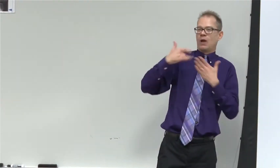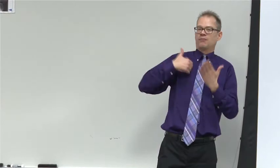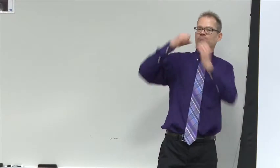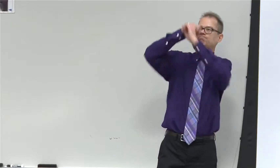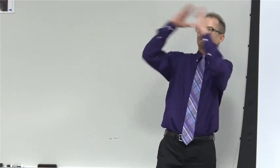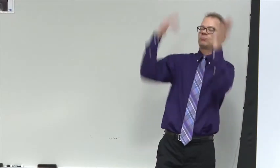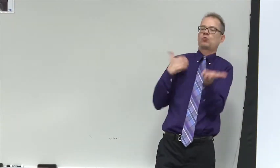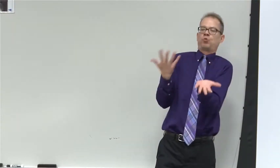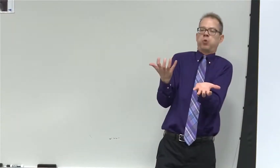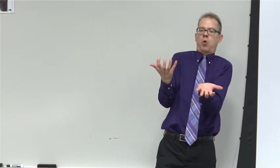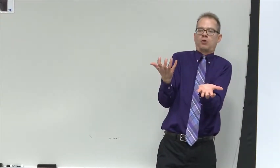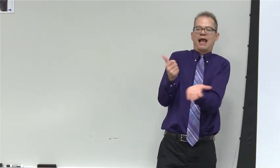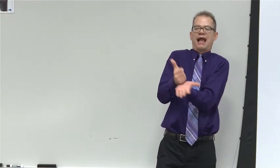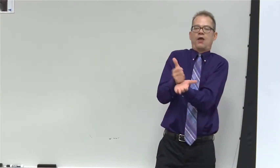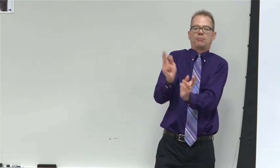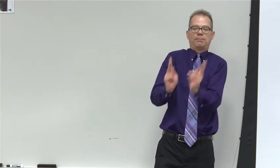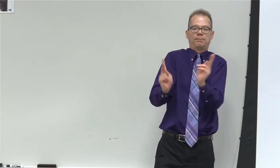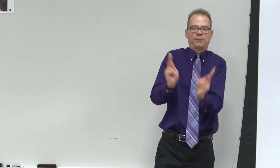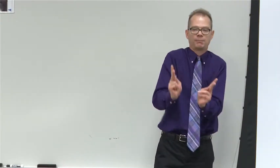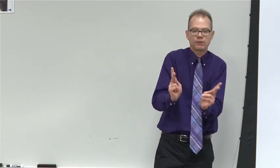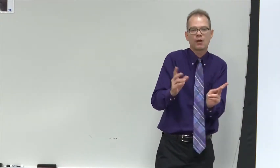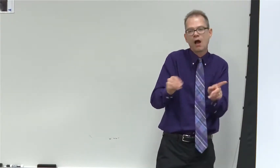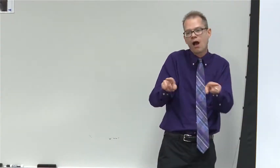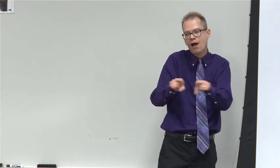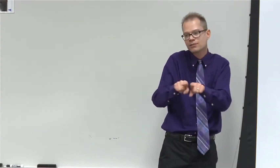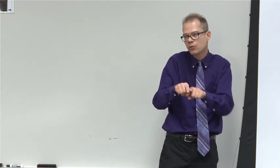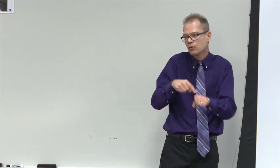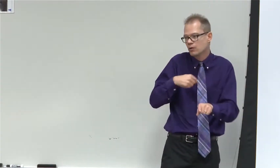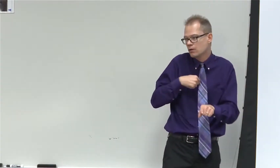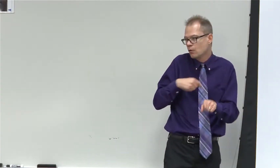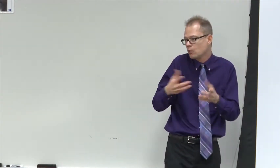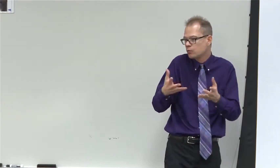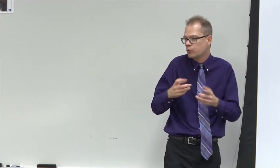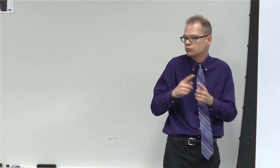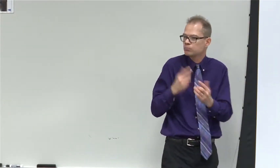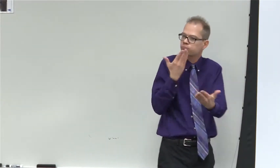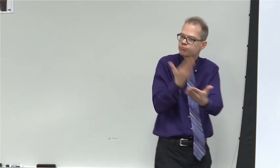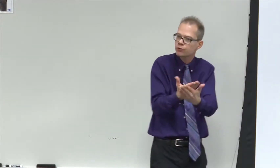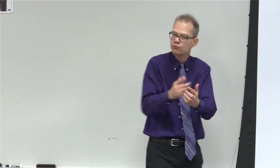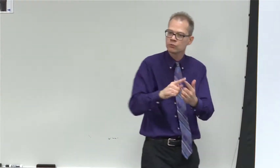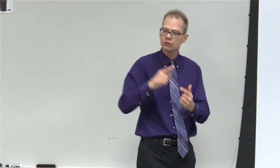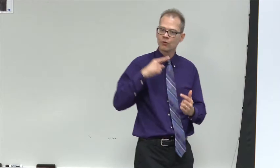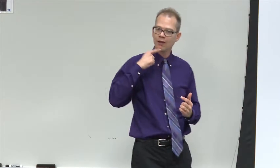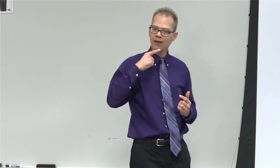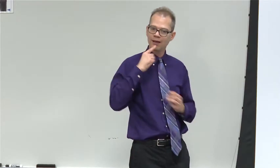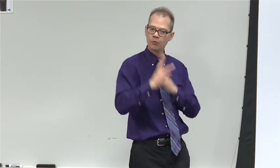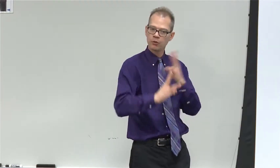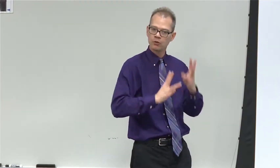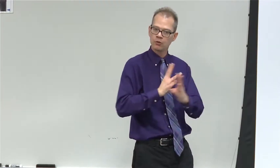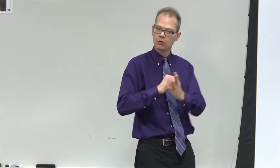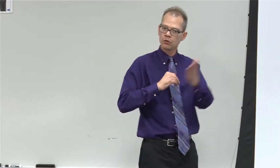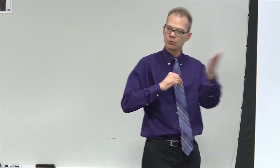and that's...that's what had brought me to wanting to help people. I also wanted to prove to the hearing world